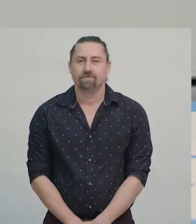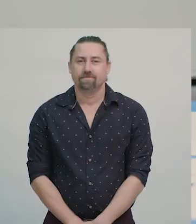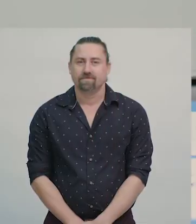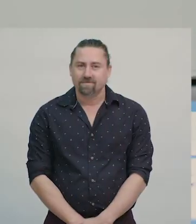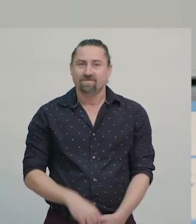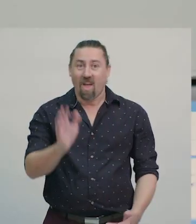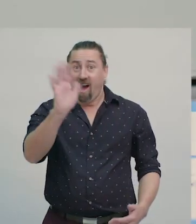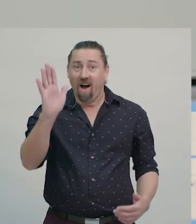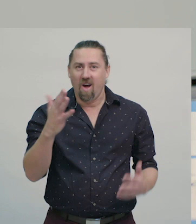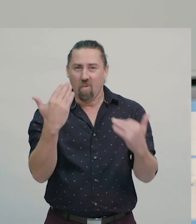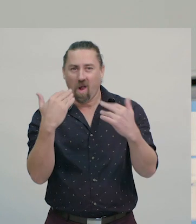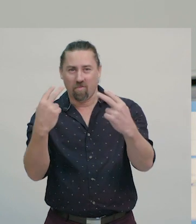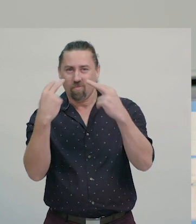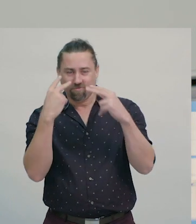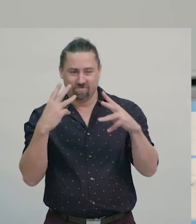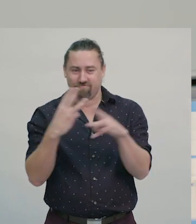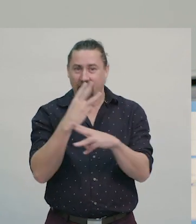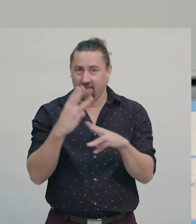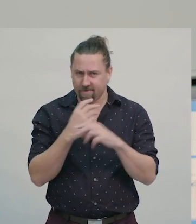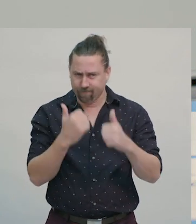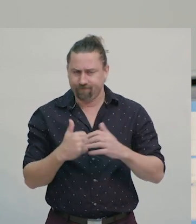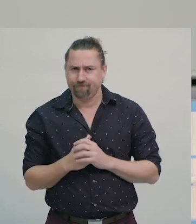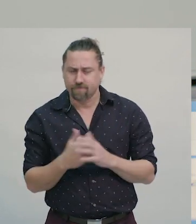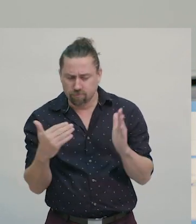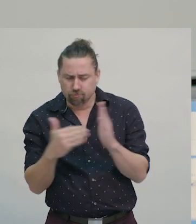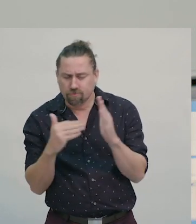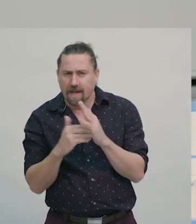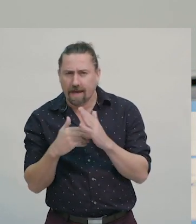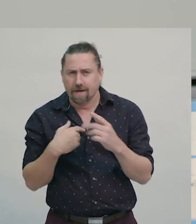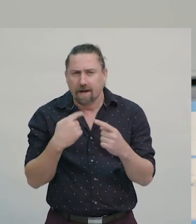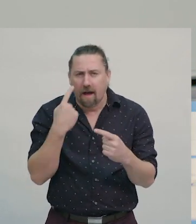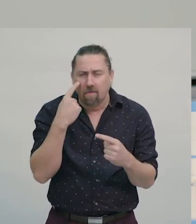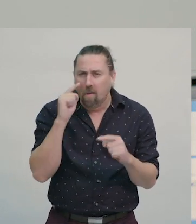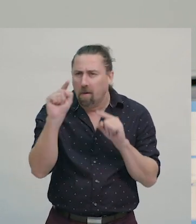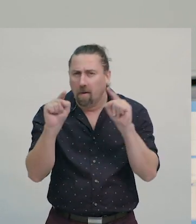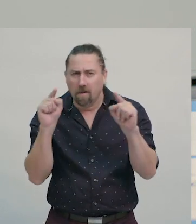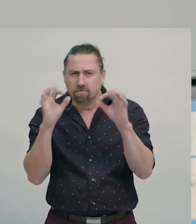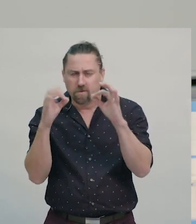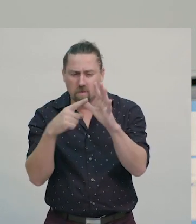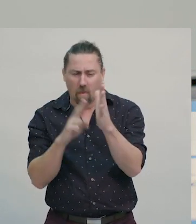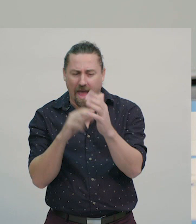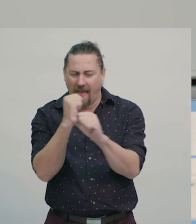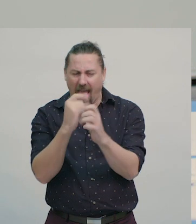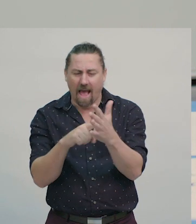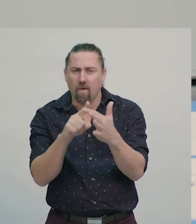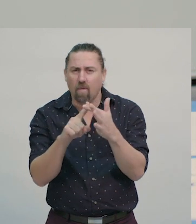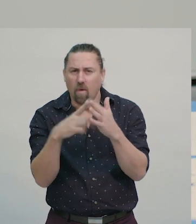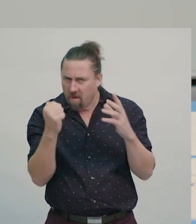Hi everyone. Welcome back to Maths. Today, we'll explore some very special angles that all hang out together, around a point.